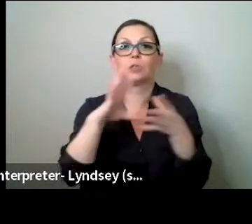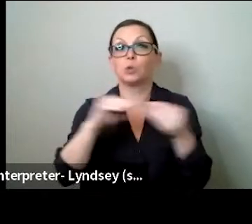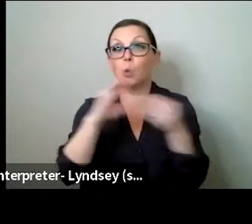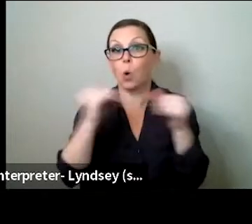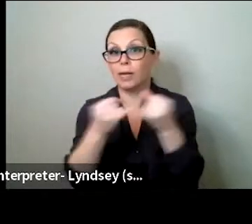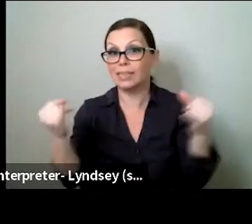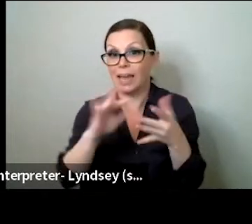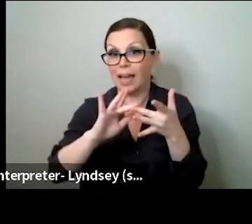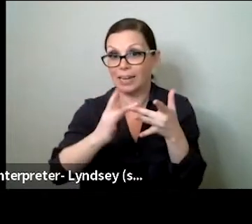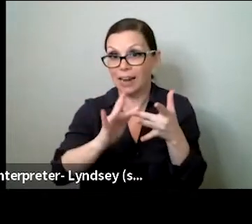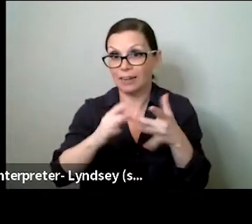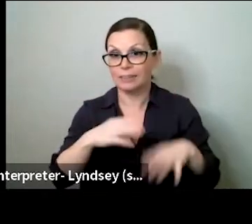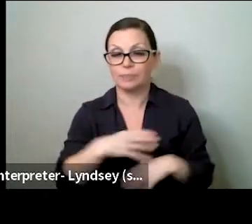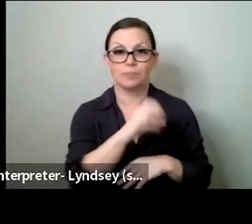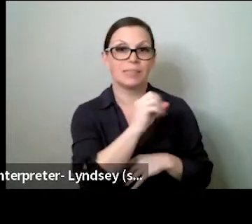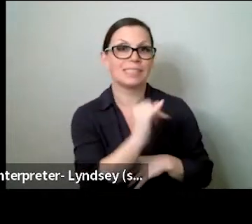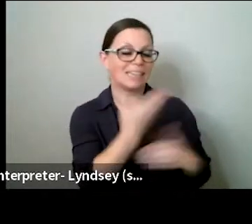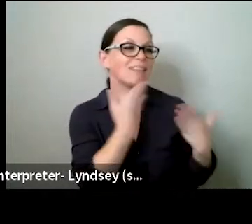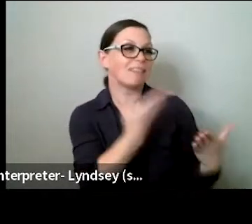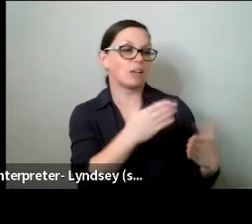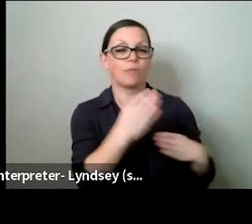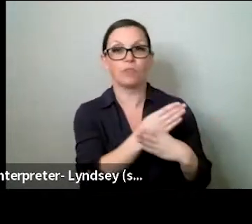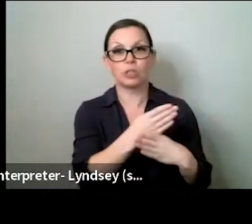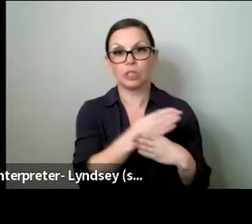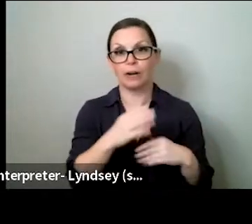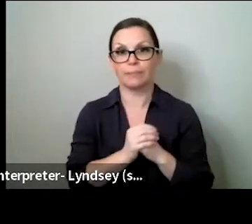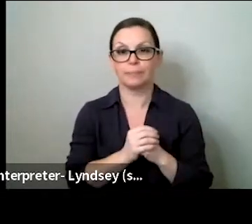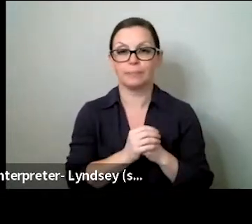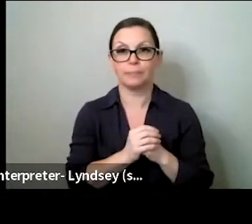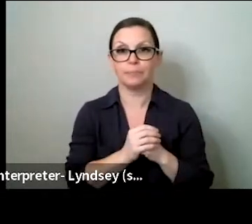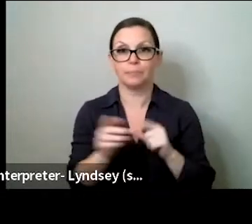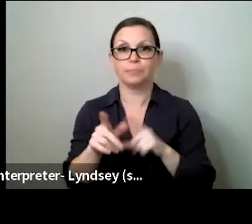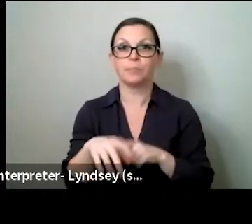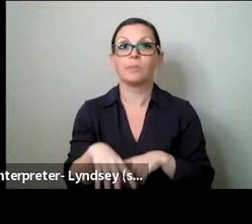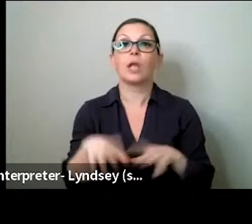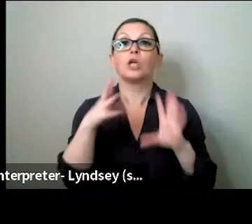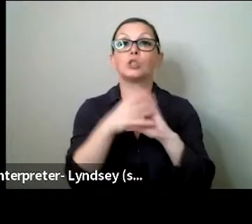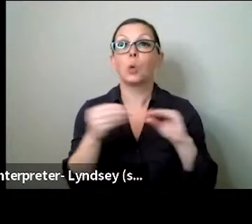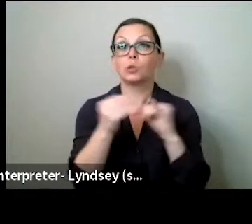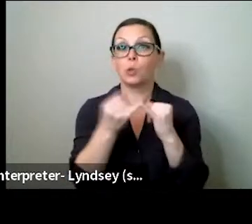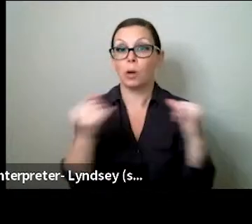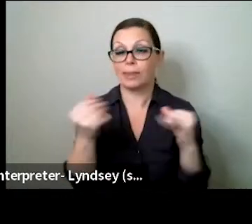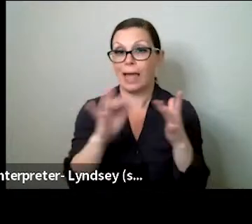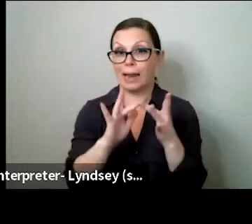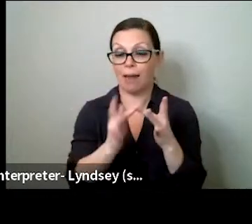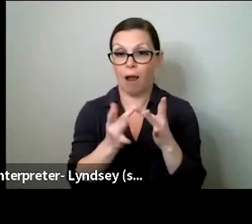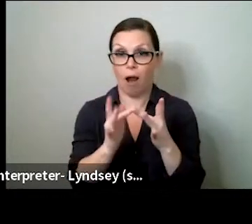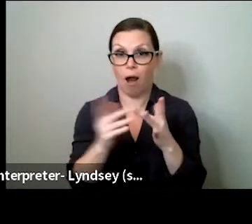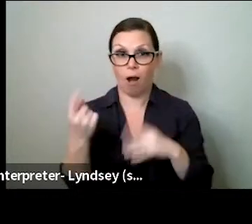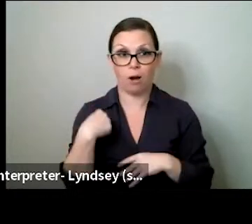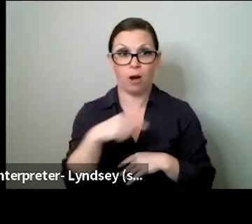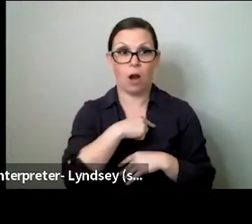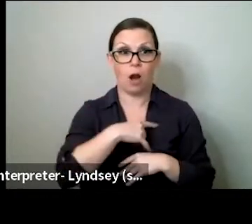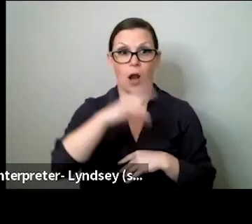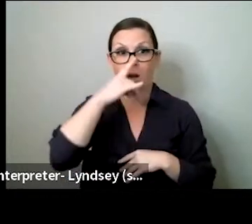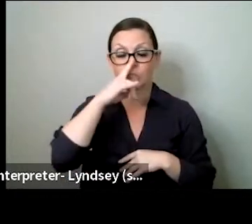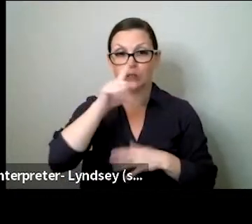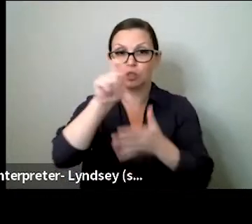[Cyd] I will. Thank you, Rochelle. Storyline Online is our children's literacy program.